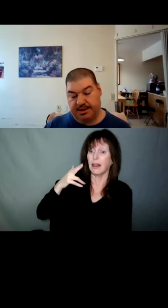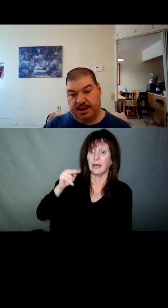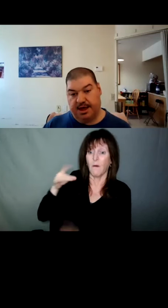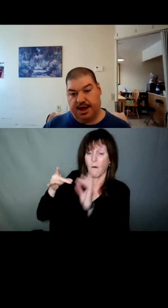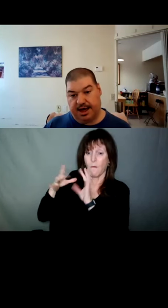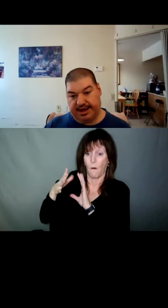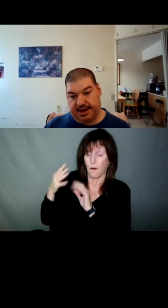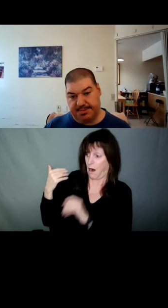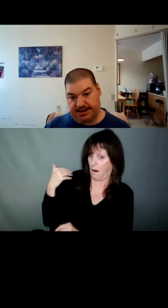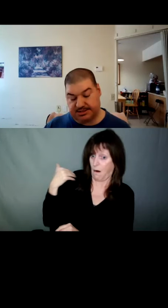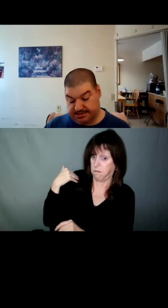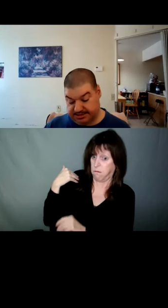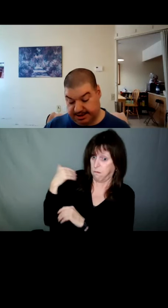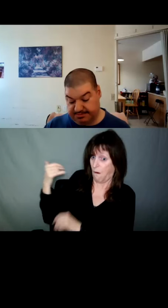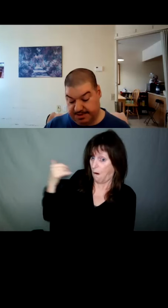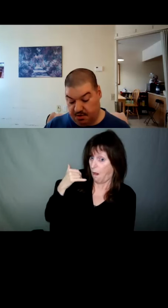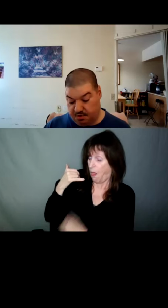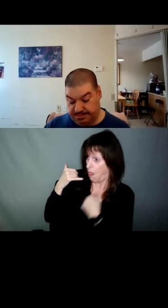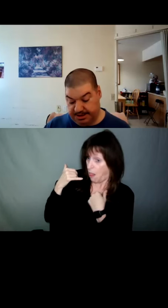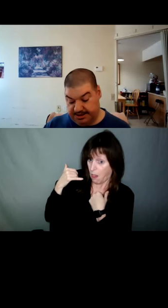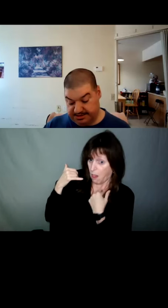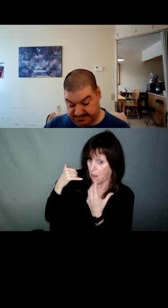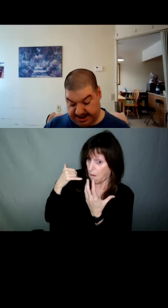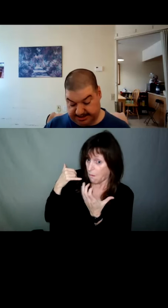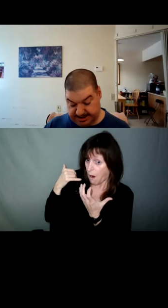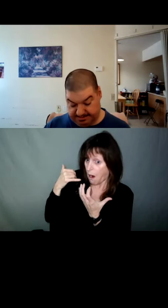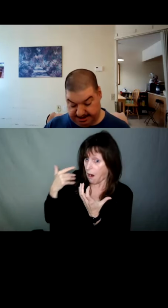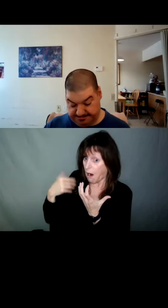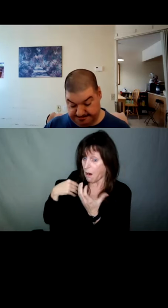My story is about four weeks ago,